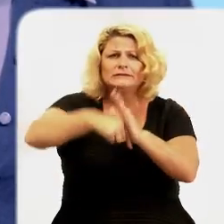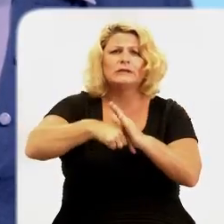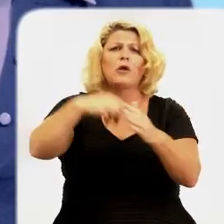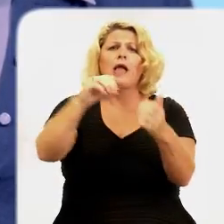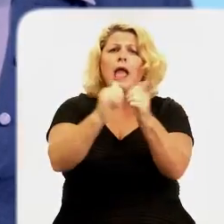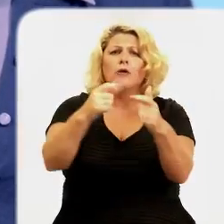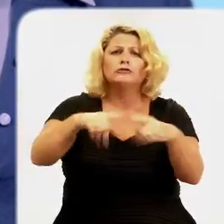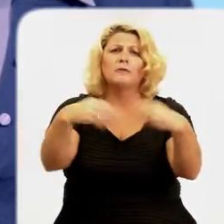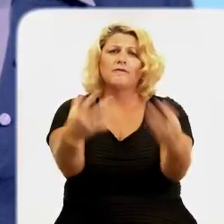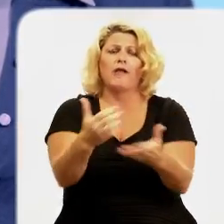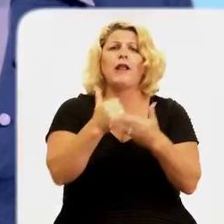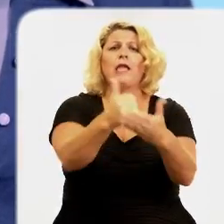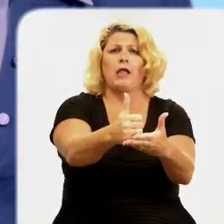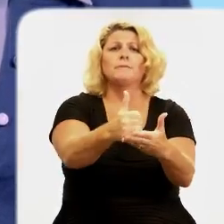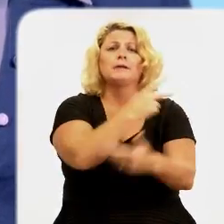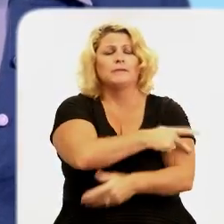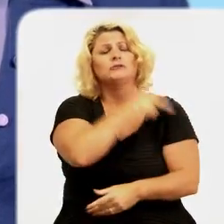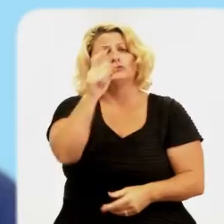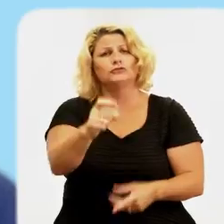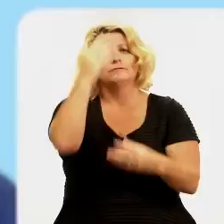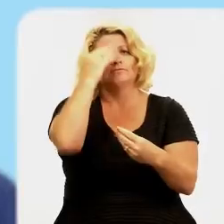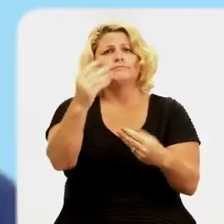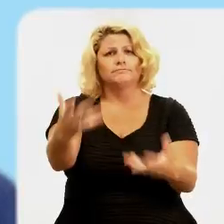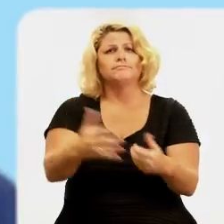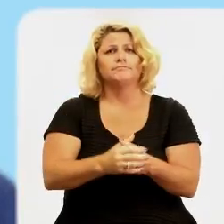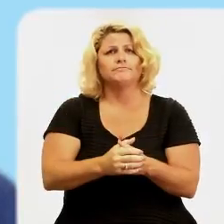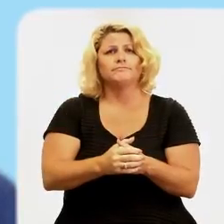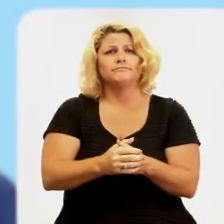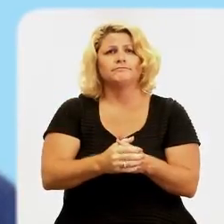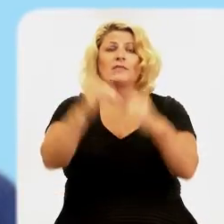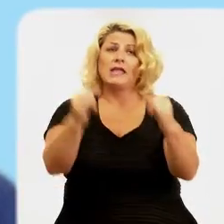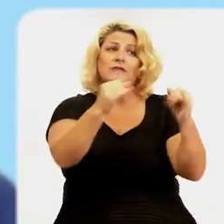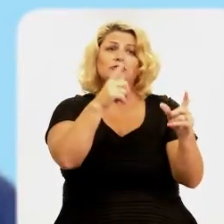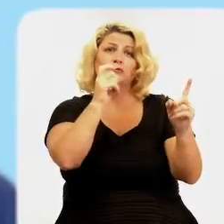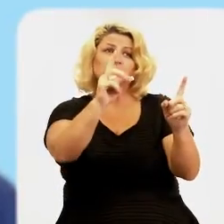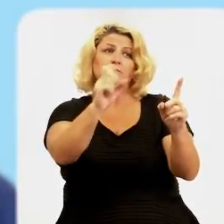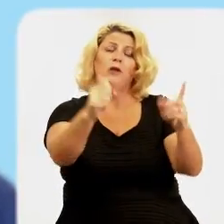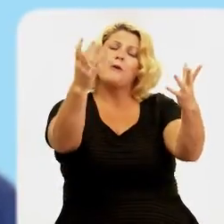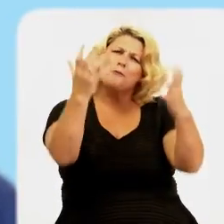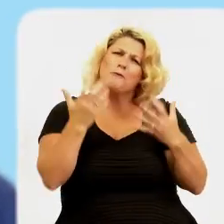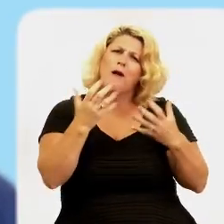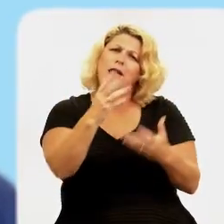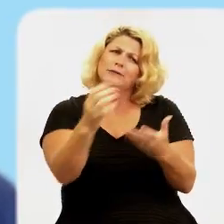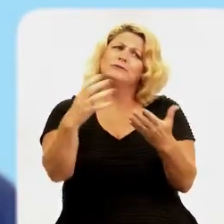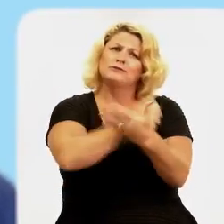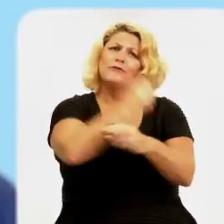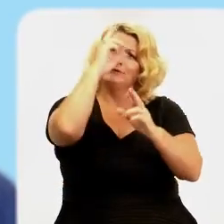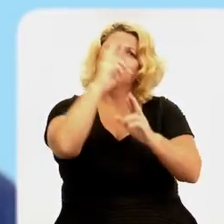and tell providers how to provide assistance. Individuals with disabilities want and deserve to be treated with respect